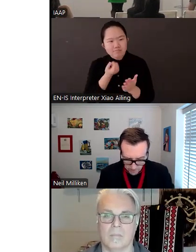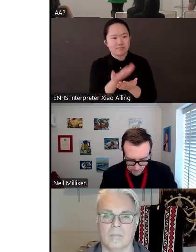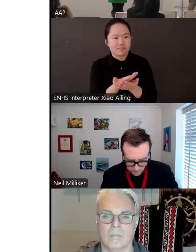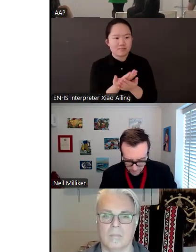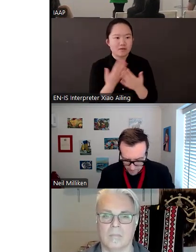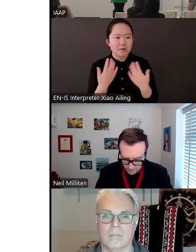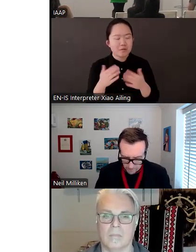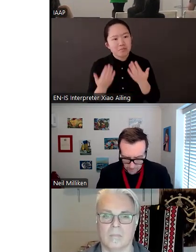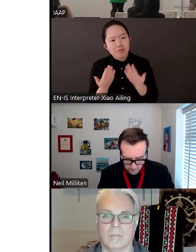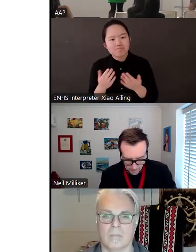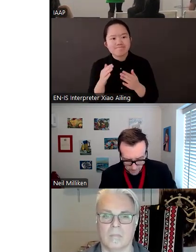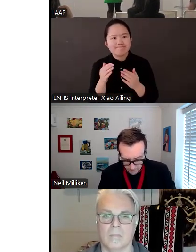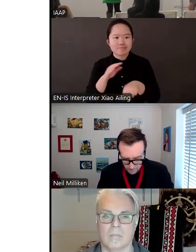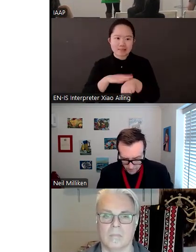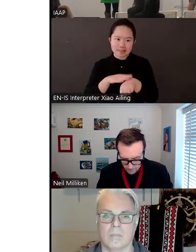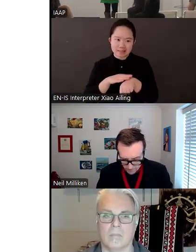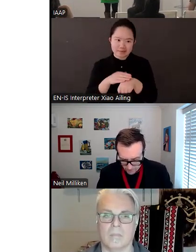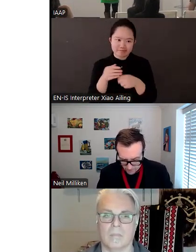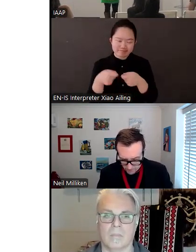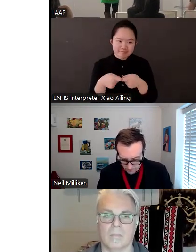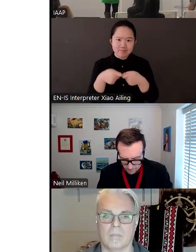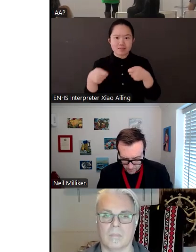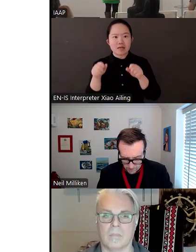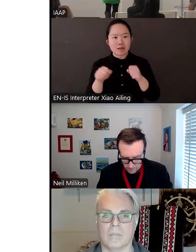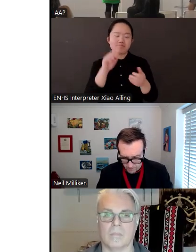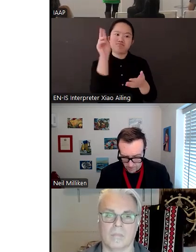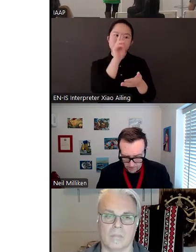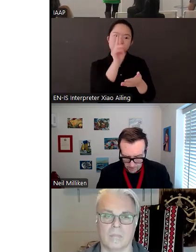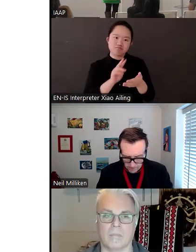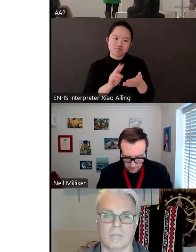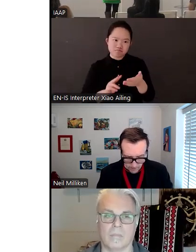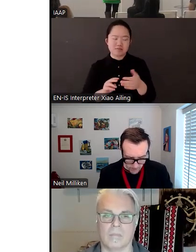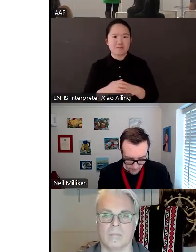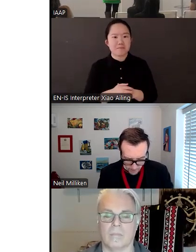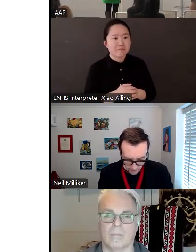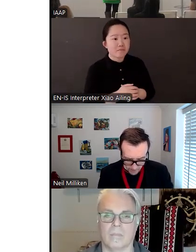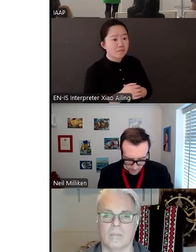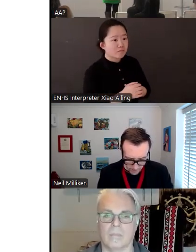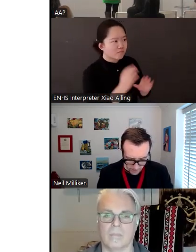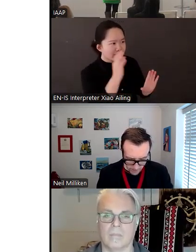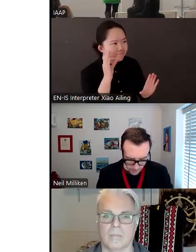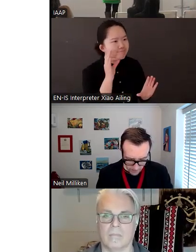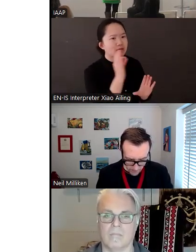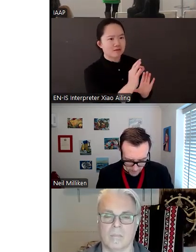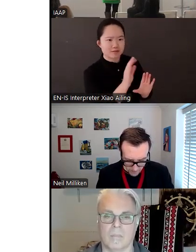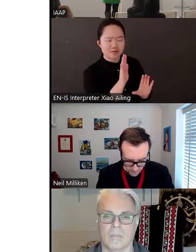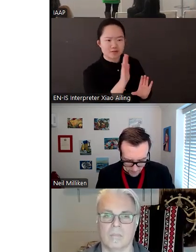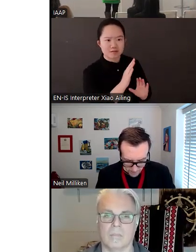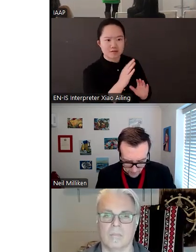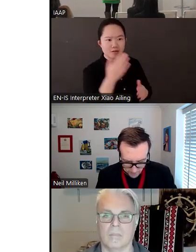So what do you think is needed from society to not repeat the mistakes that were done in, in, in history or historic times?